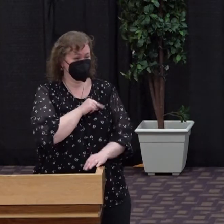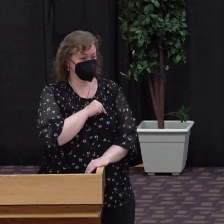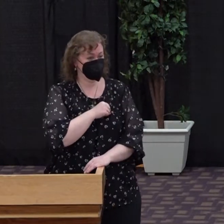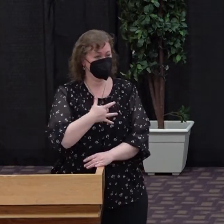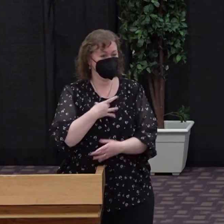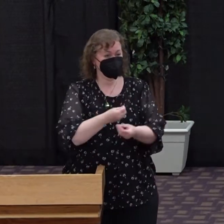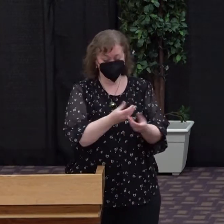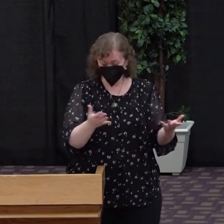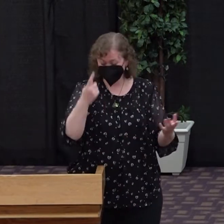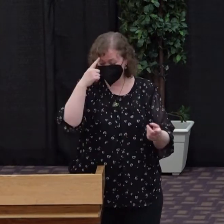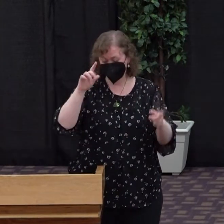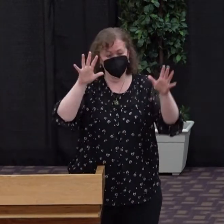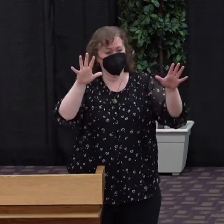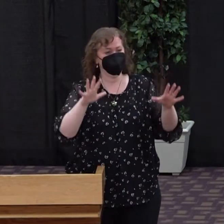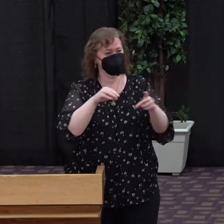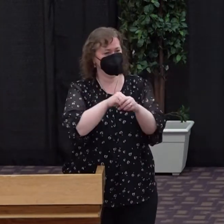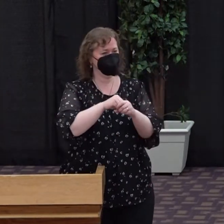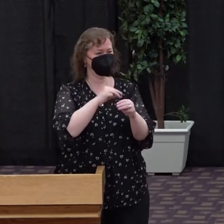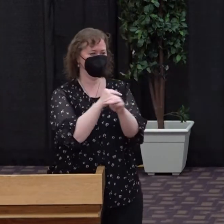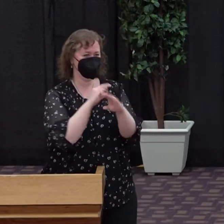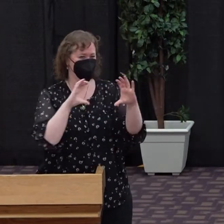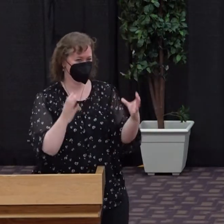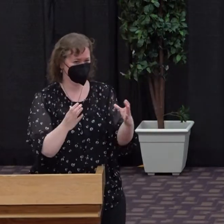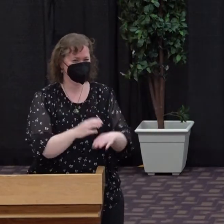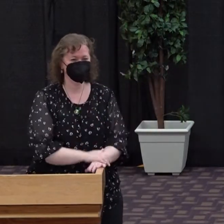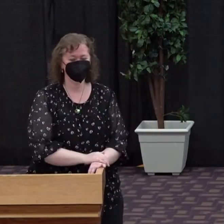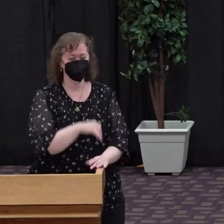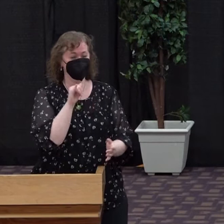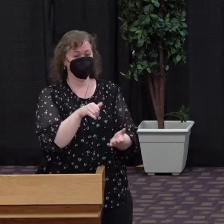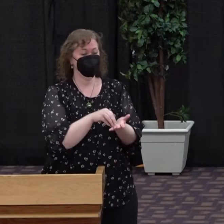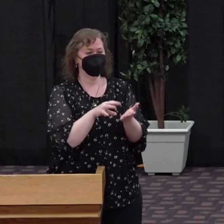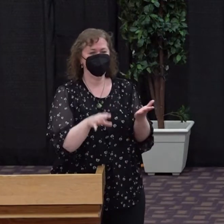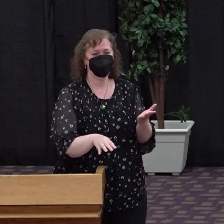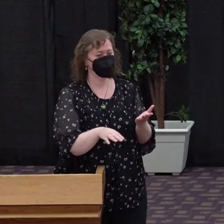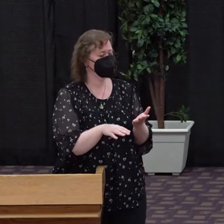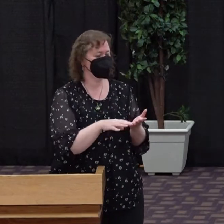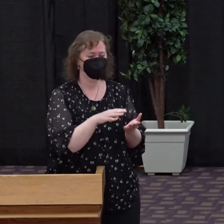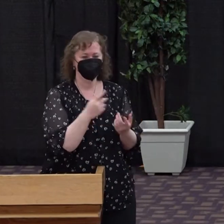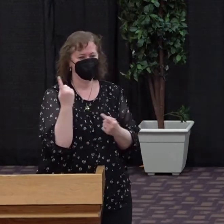Alright. The next award that I would like to give is for Most Outstanding in math class.